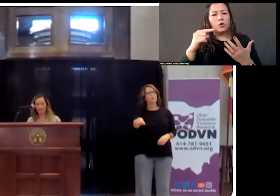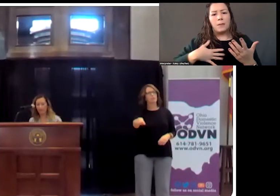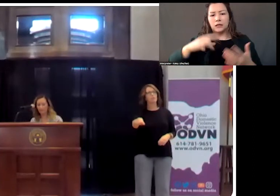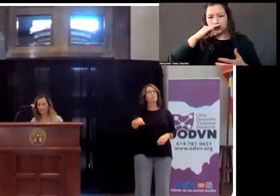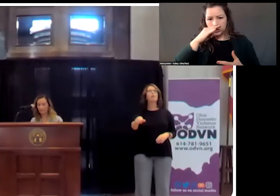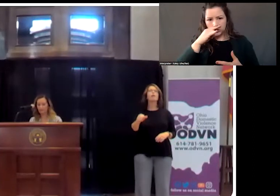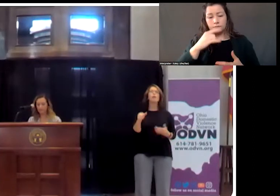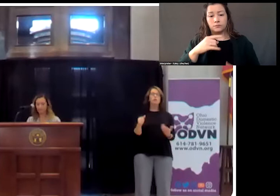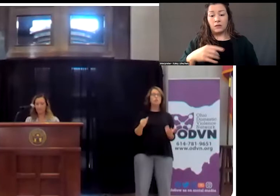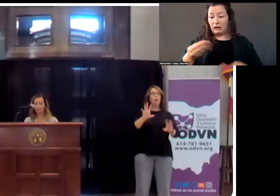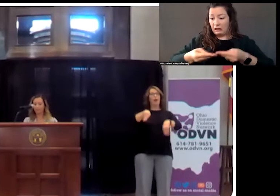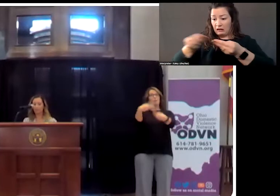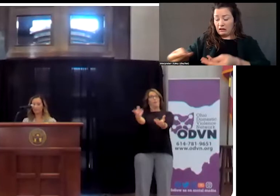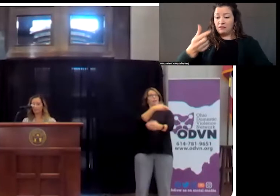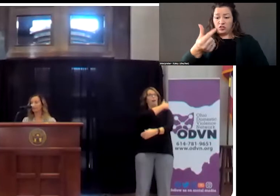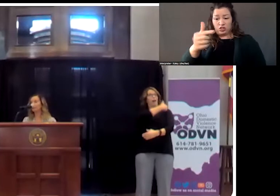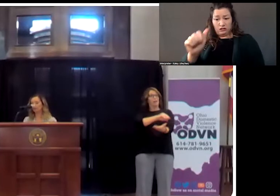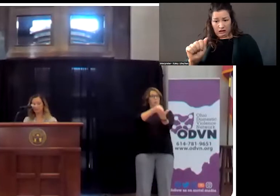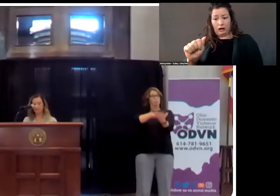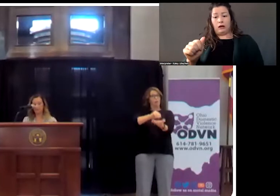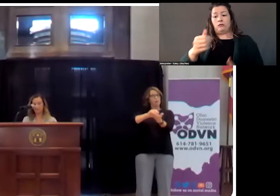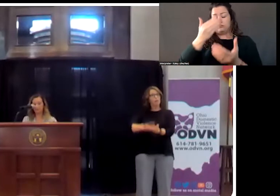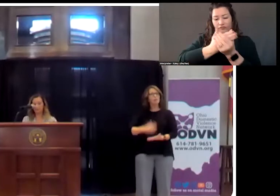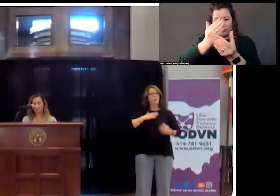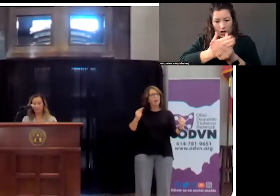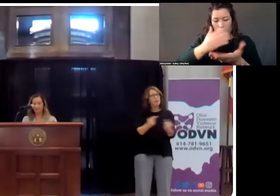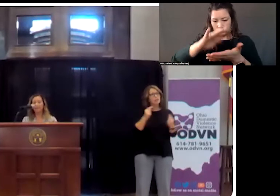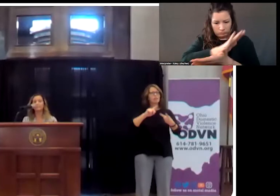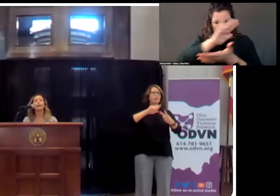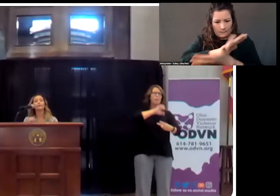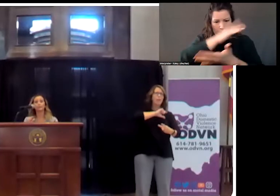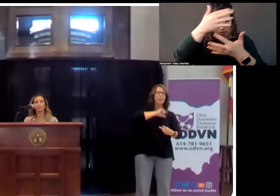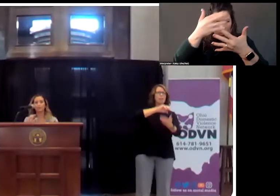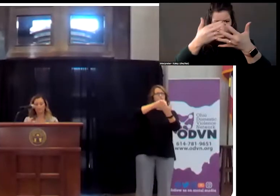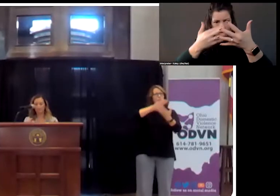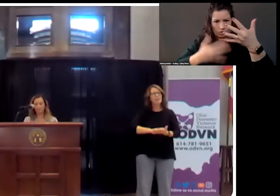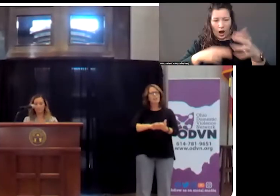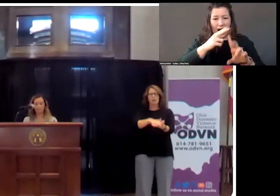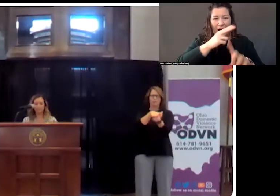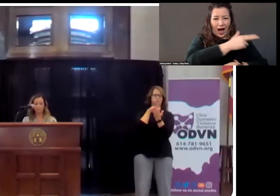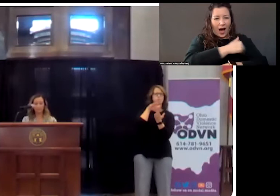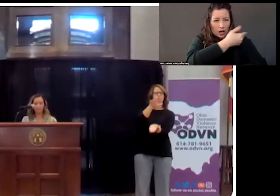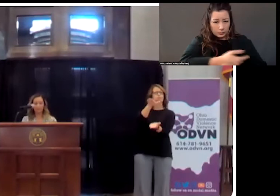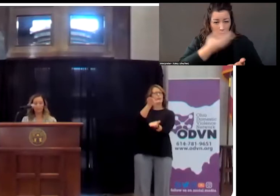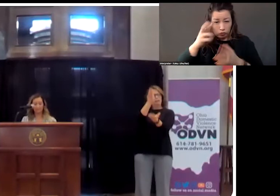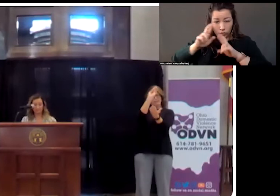hospital records of my injuries, police records, an entire documented book of incidents